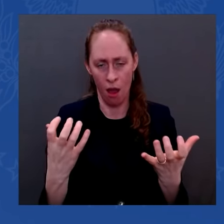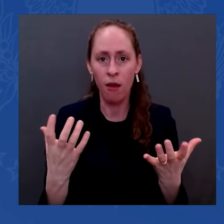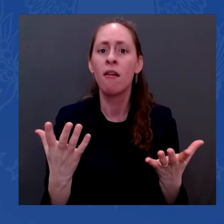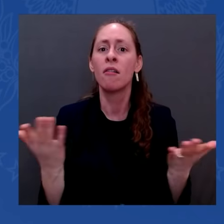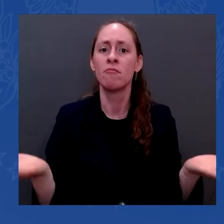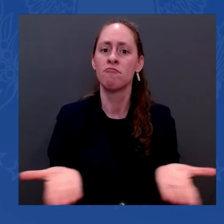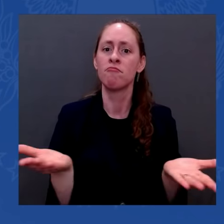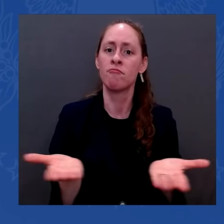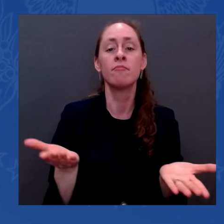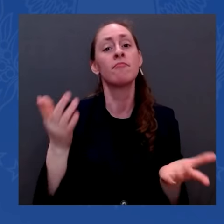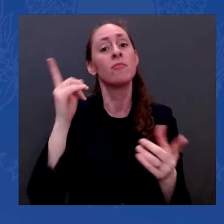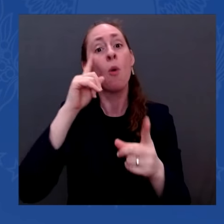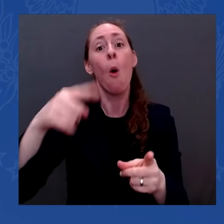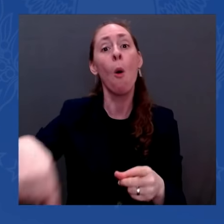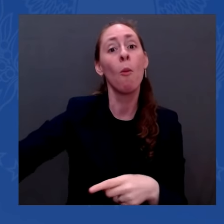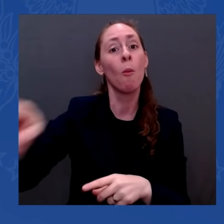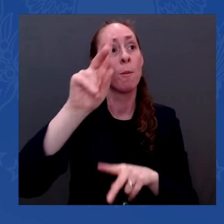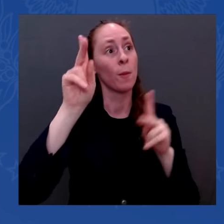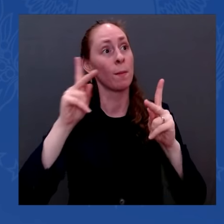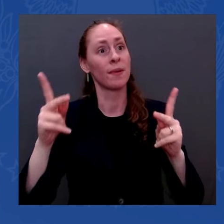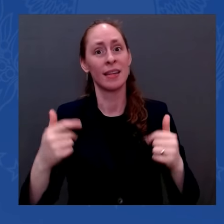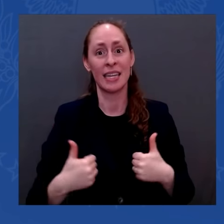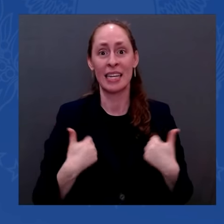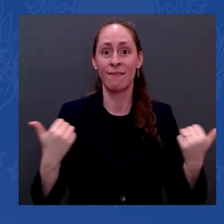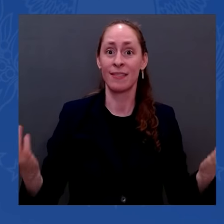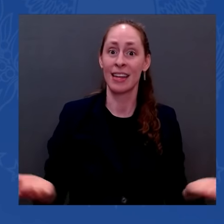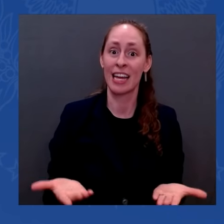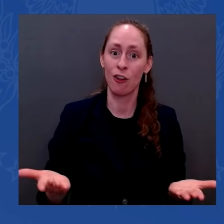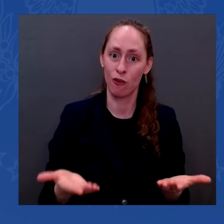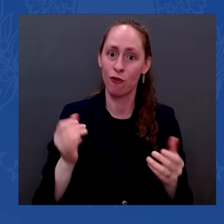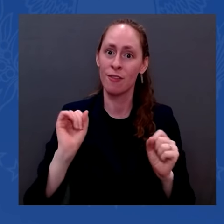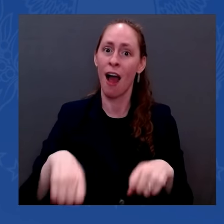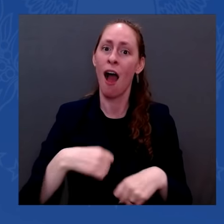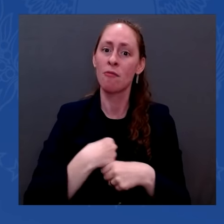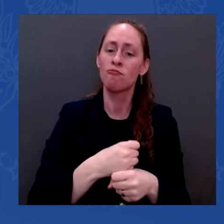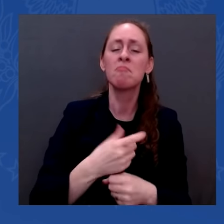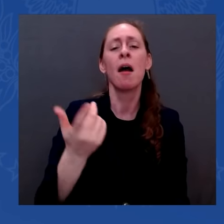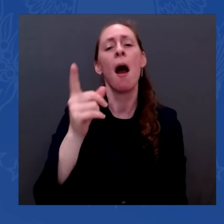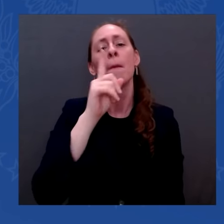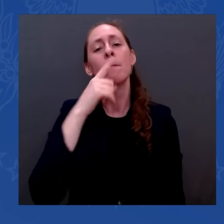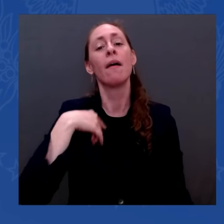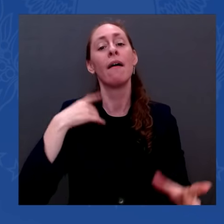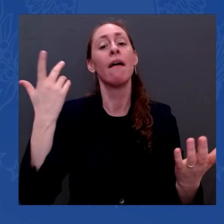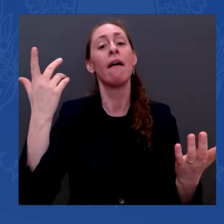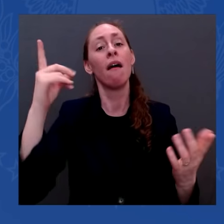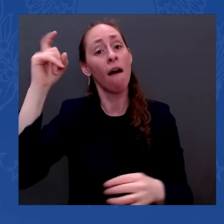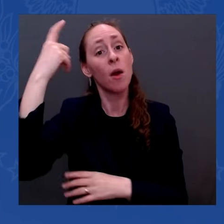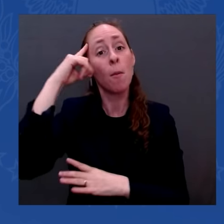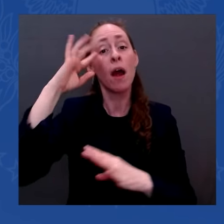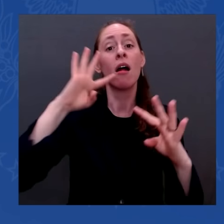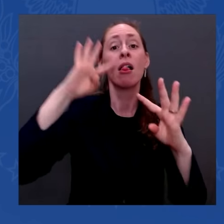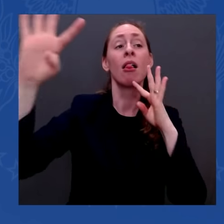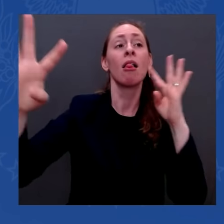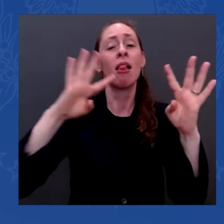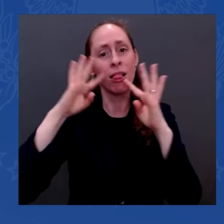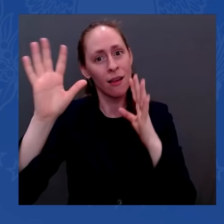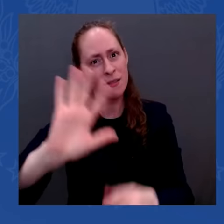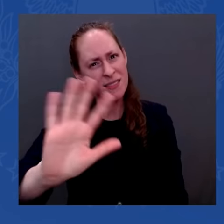but actually takes action. My economic strategy -- building from the bottom up and the middle out -- is why in my first year